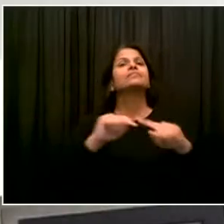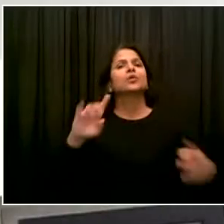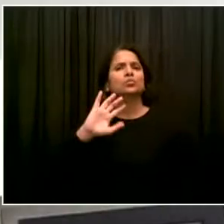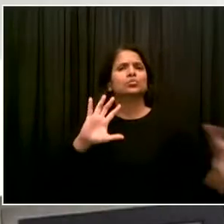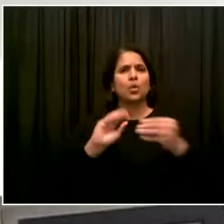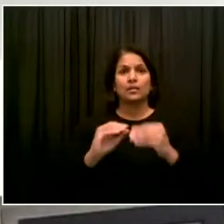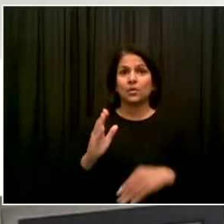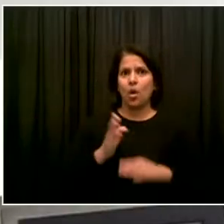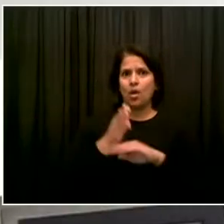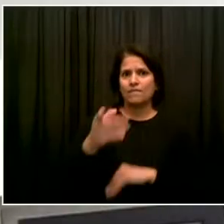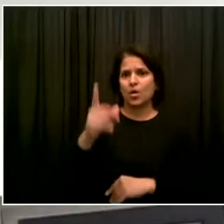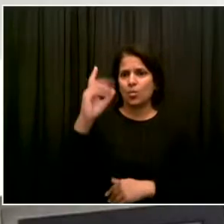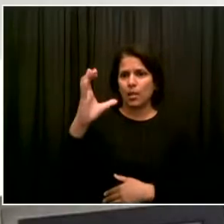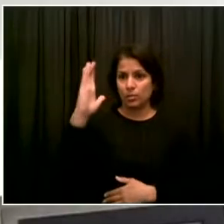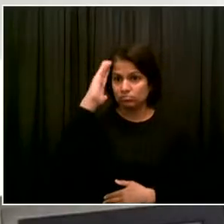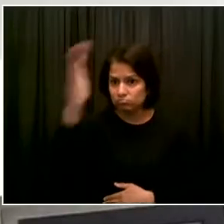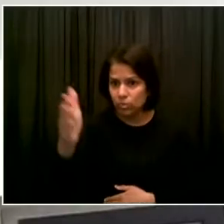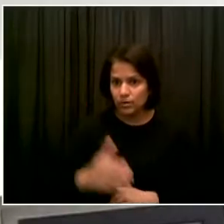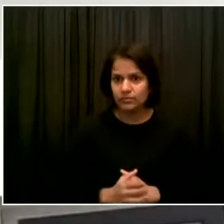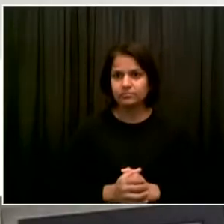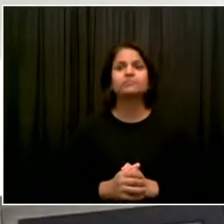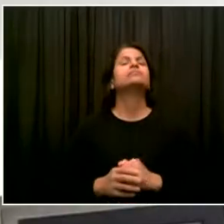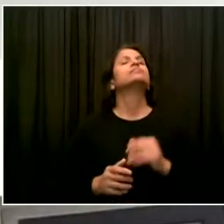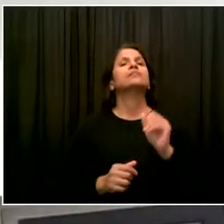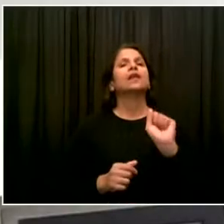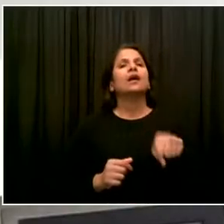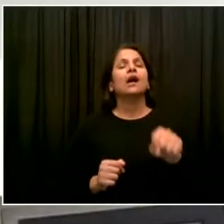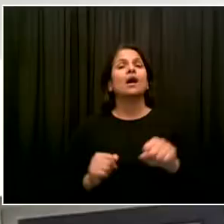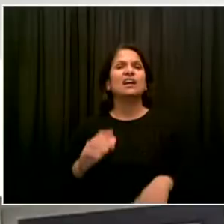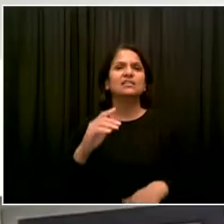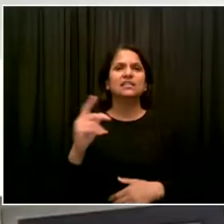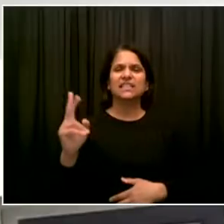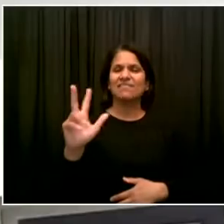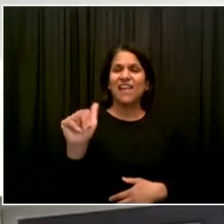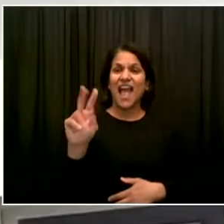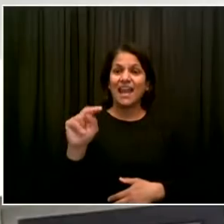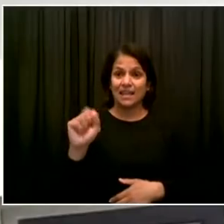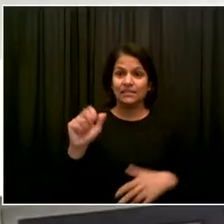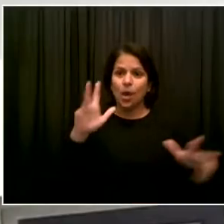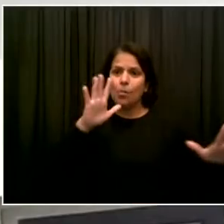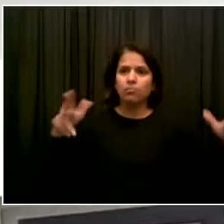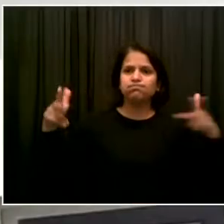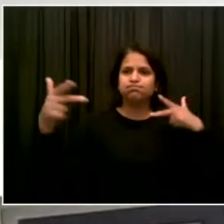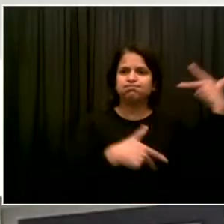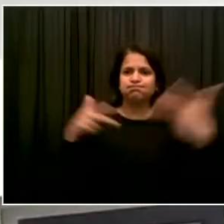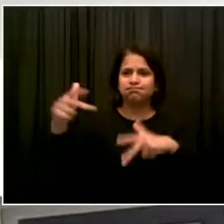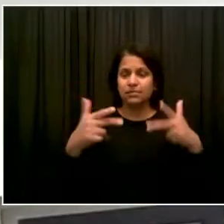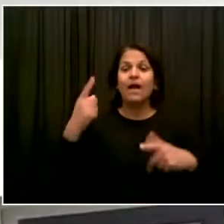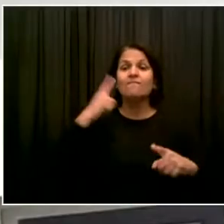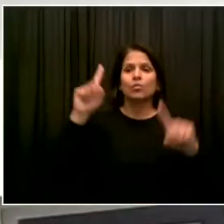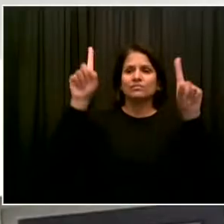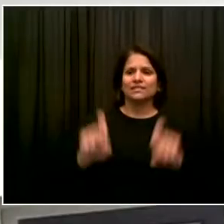VERY PLEASED TO SAY WE ARE GOI NG TO BE OPENNIG NEW TESTING SITES ALL OF THIS WEEK SO WE HAVE MORE THAN 100 STTEING SITES GOING. WE HAVE MOVED MORE TO MOBILE